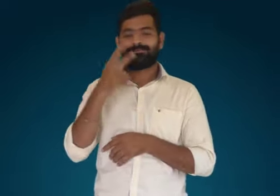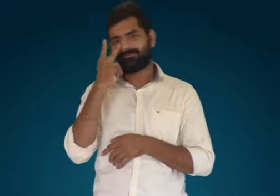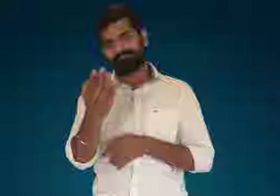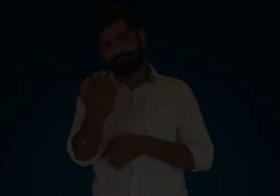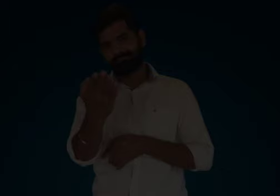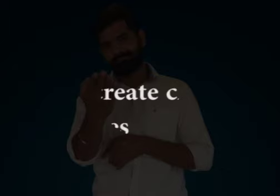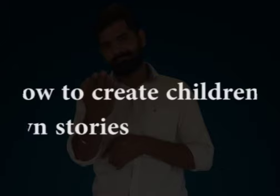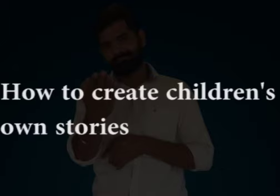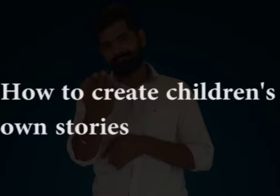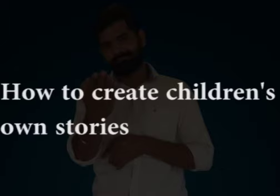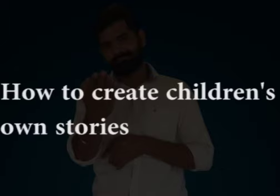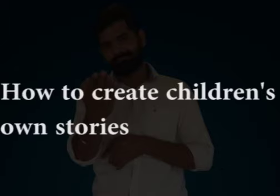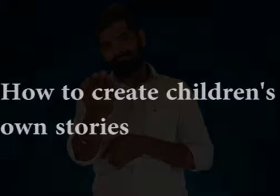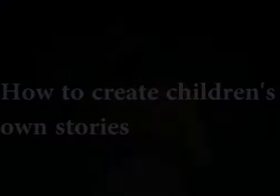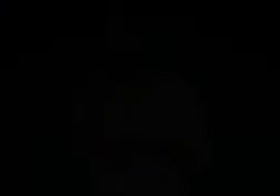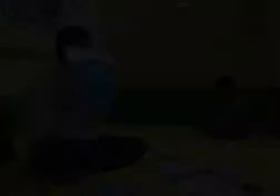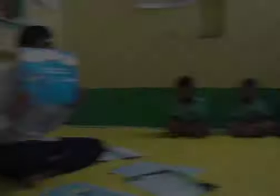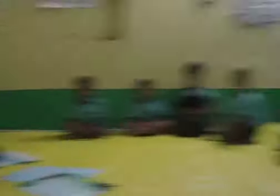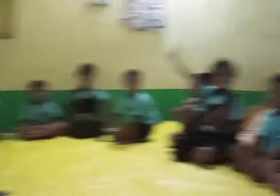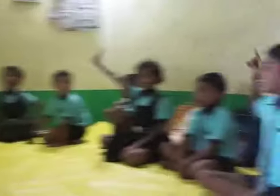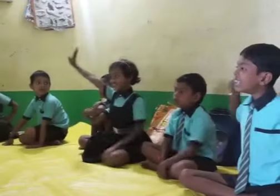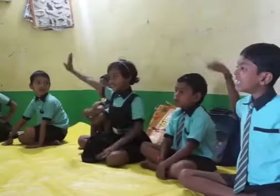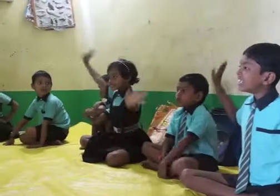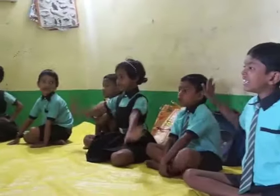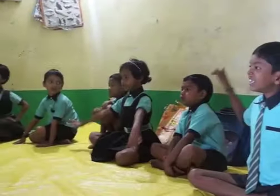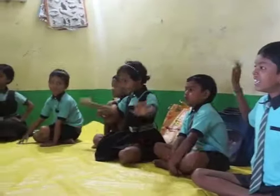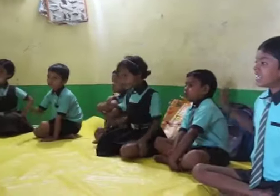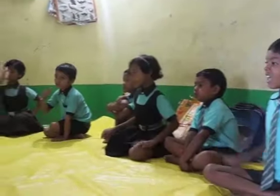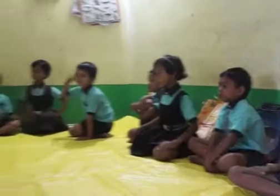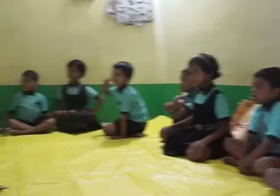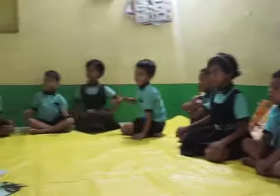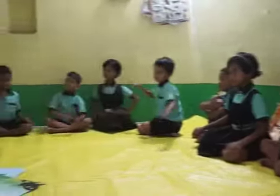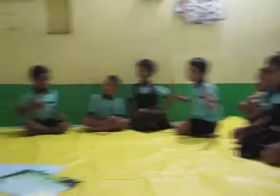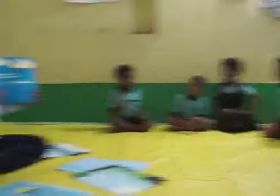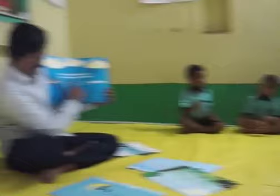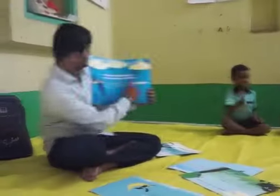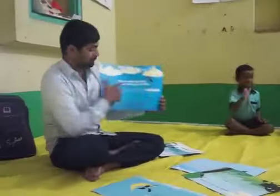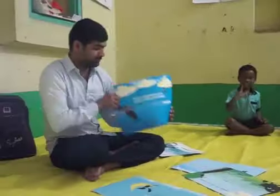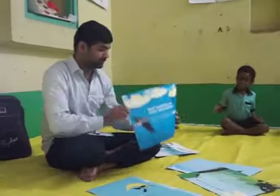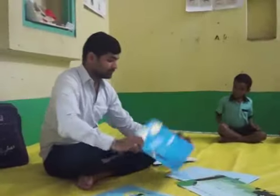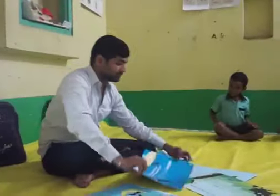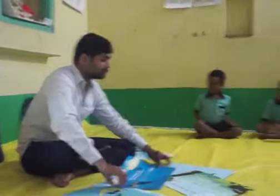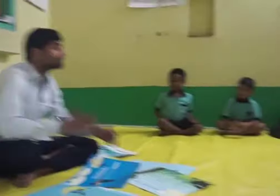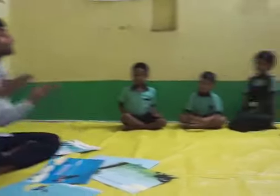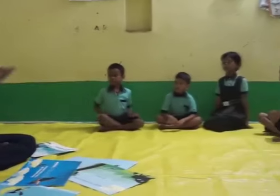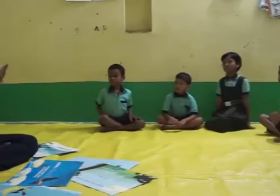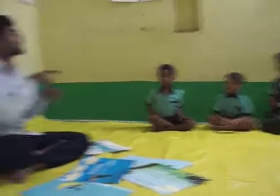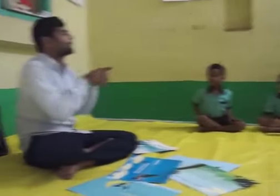drawing this technique is really beneficial let's see how it is done